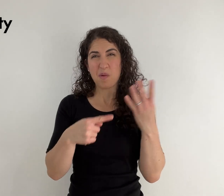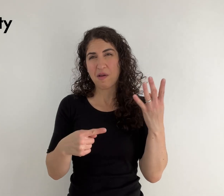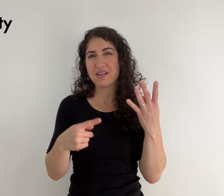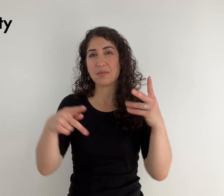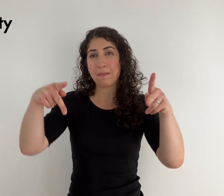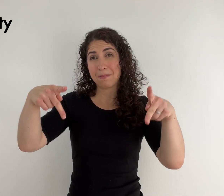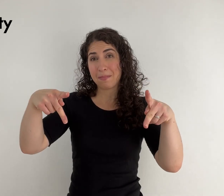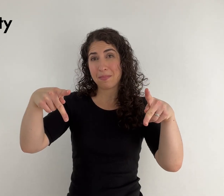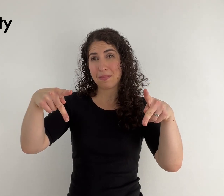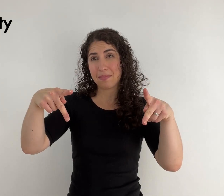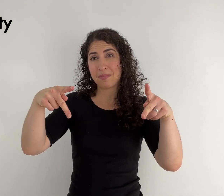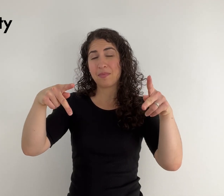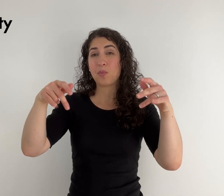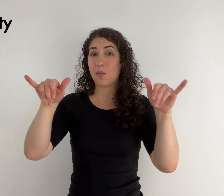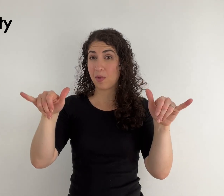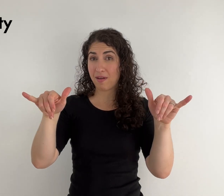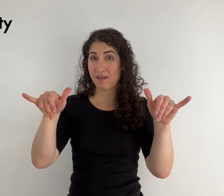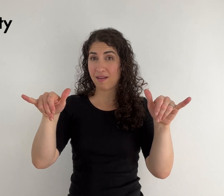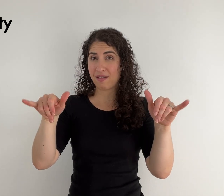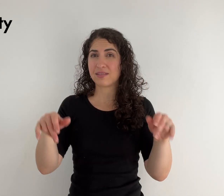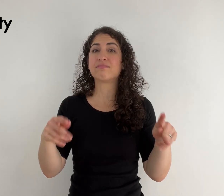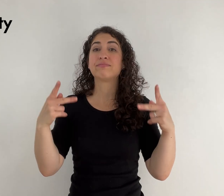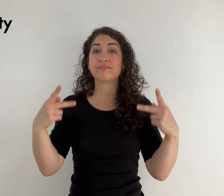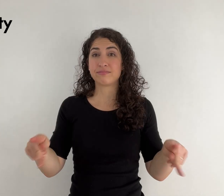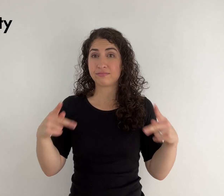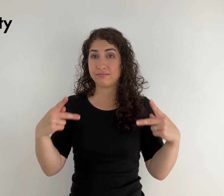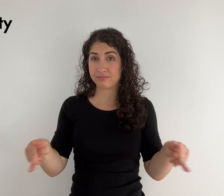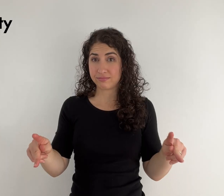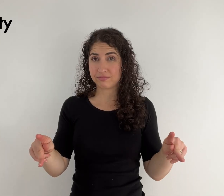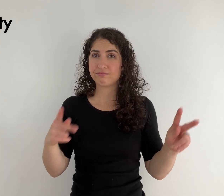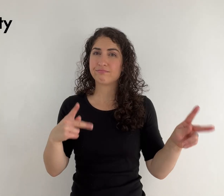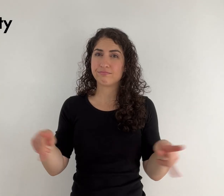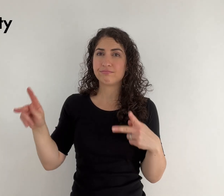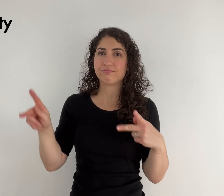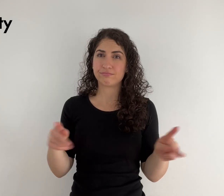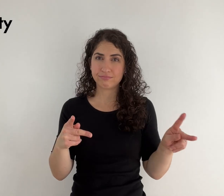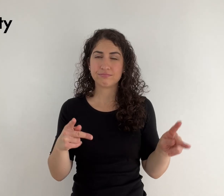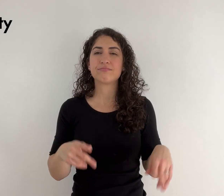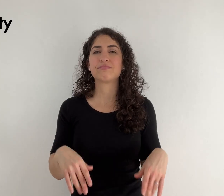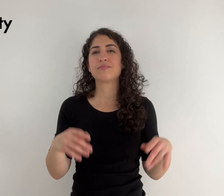There are four ways: A "P" handshape or a "Y" handshape, PARTY, PARTY